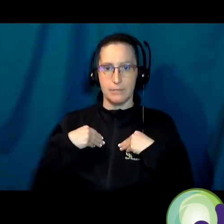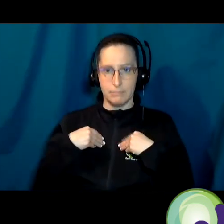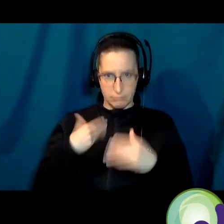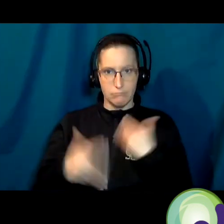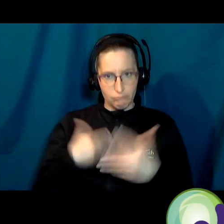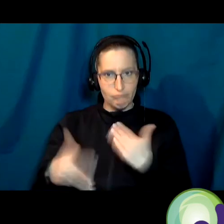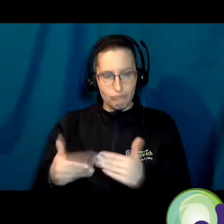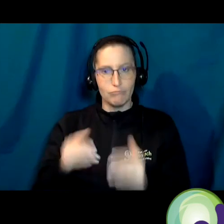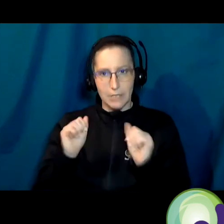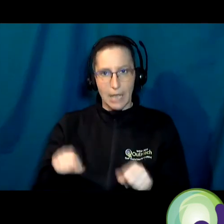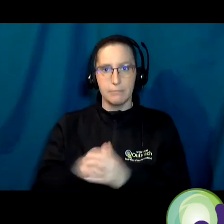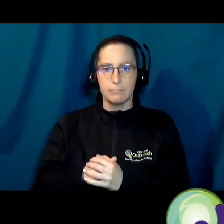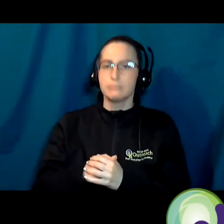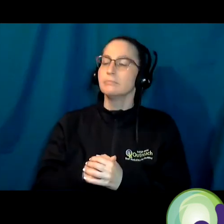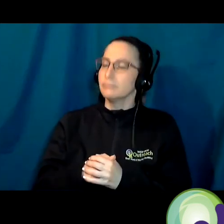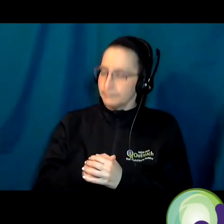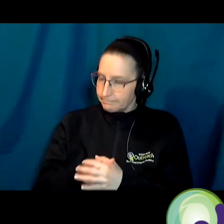Anna Marie: And it isn't